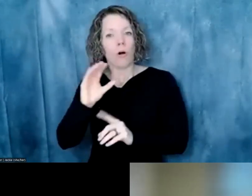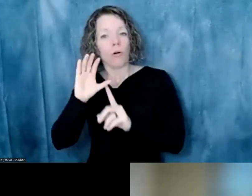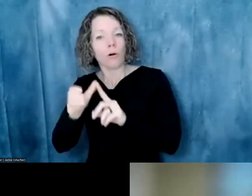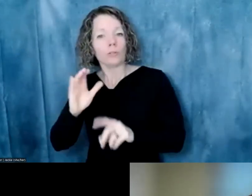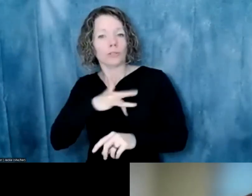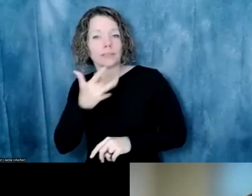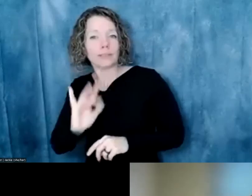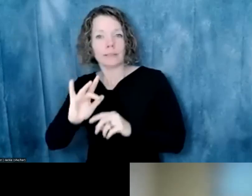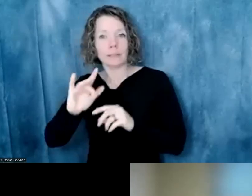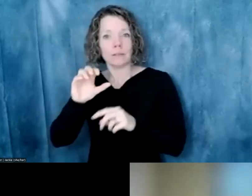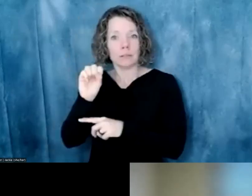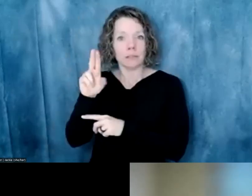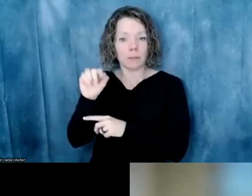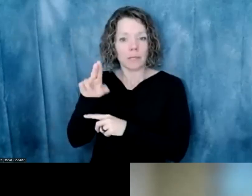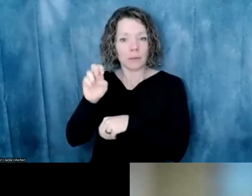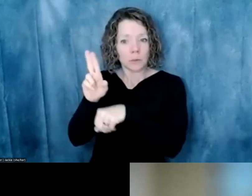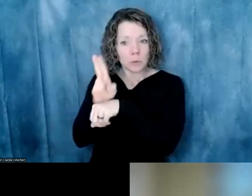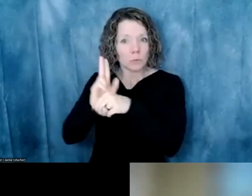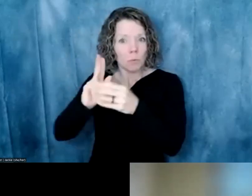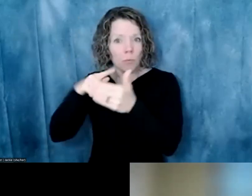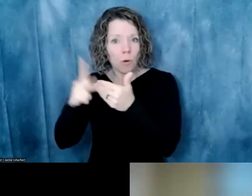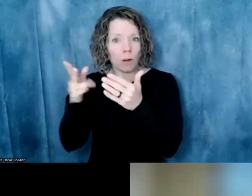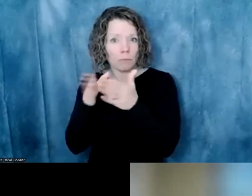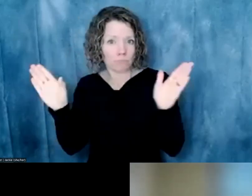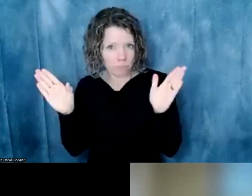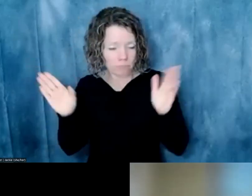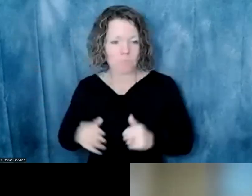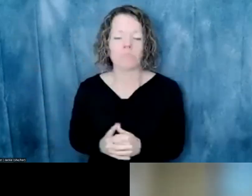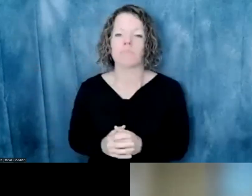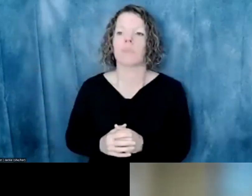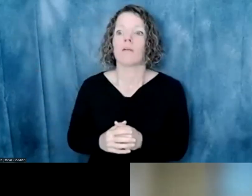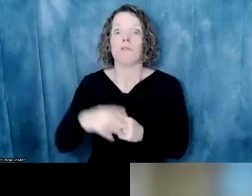particularly in underserved communities. I'm so delighted that she is here today to speak